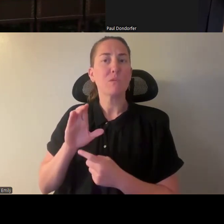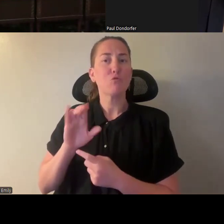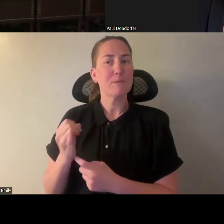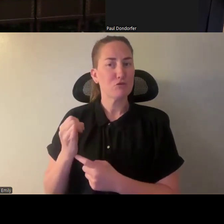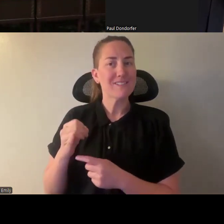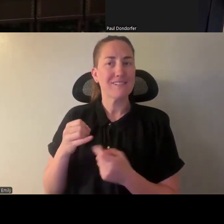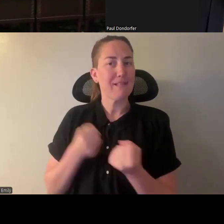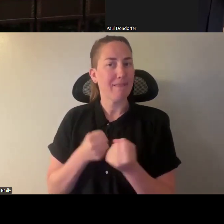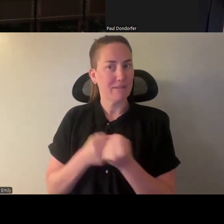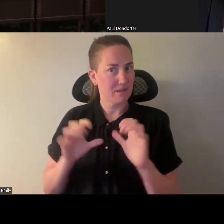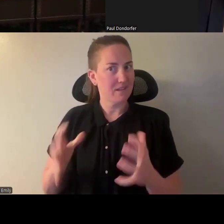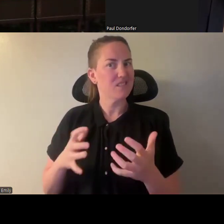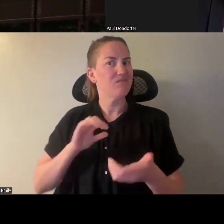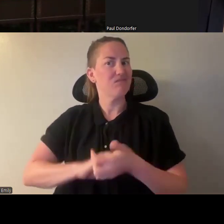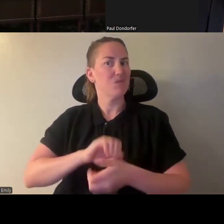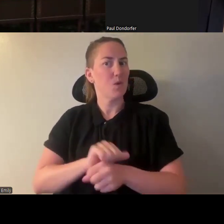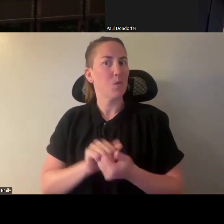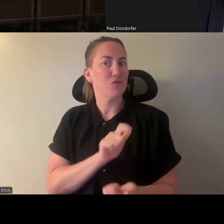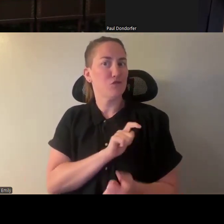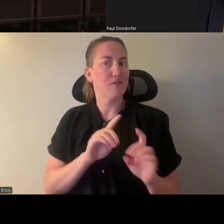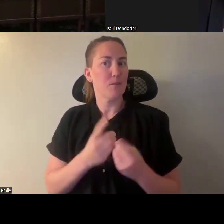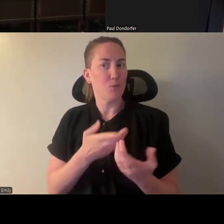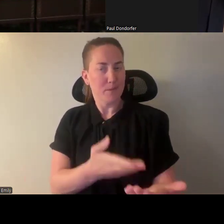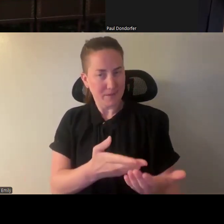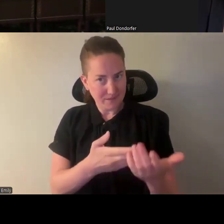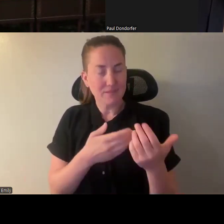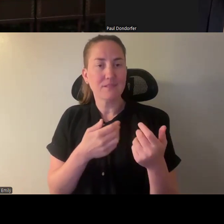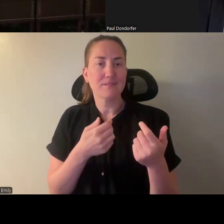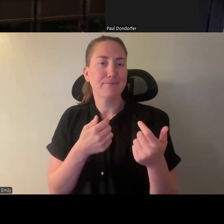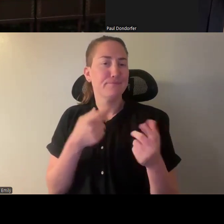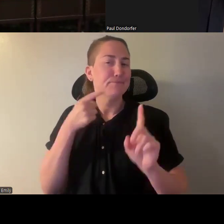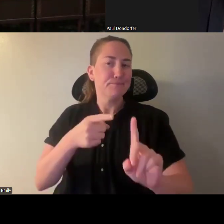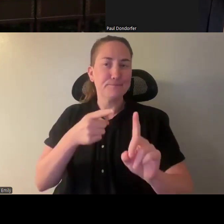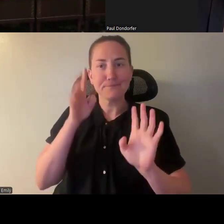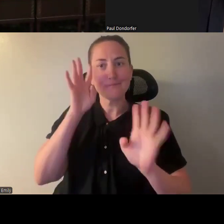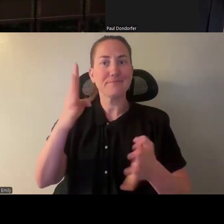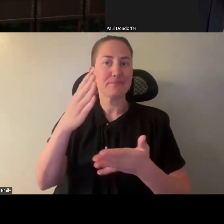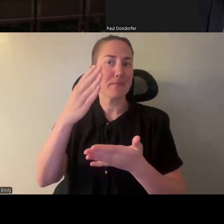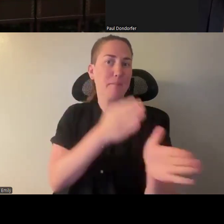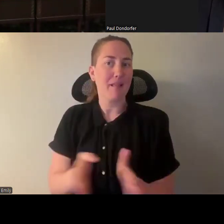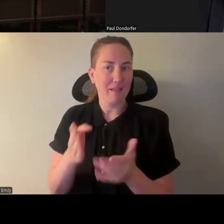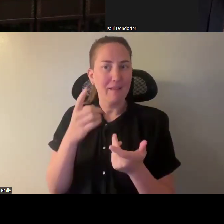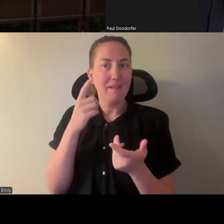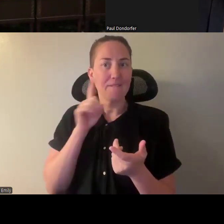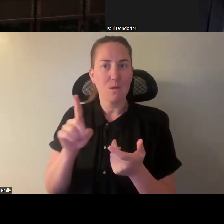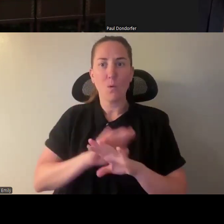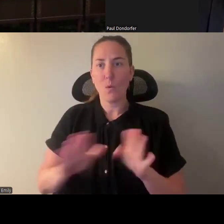advocates worked with the sheriff's department to come up with a plan for no cost phone calls